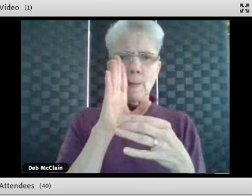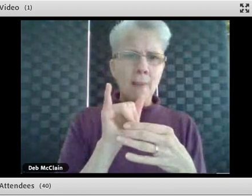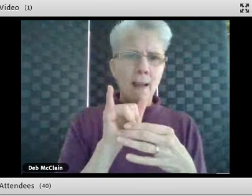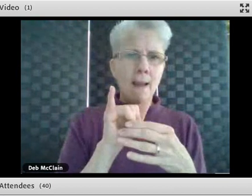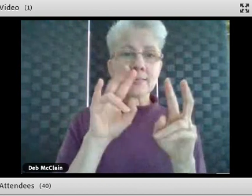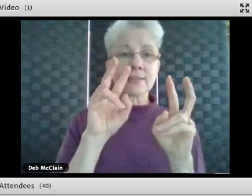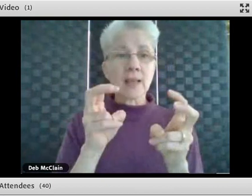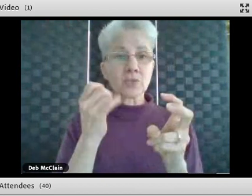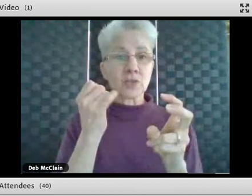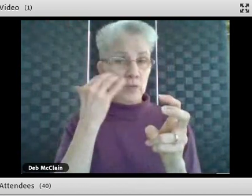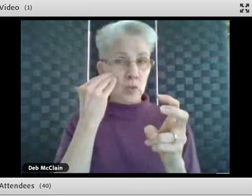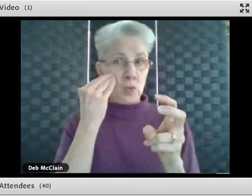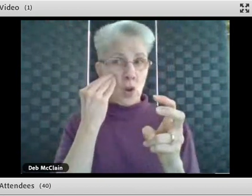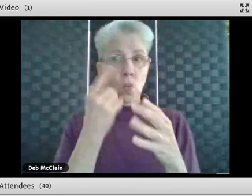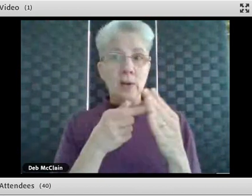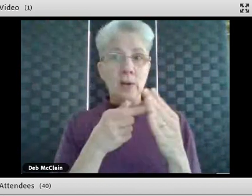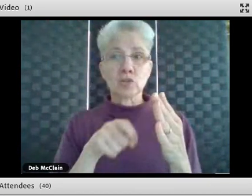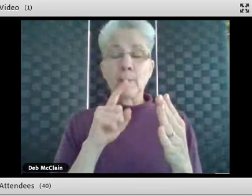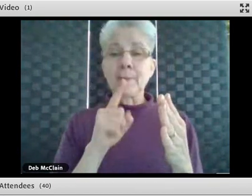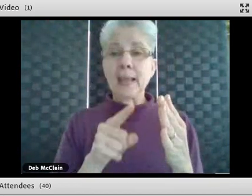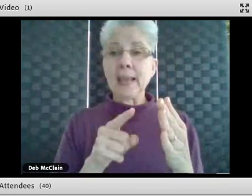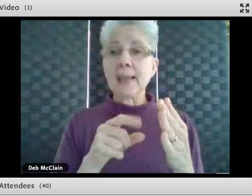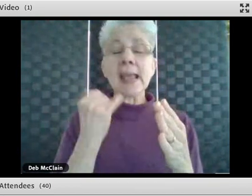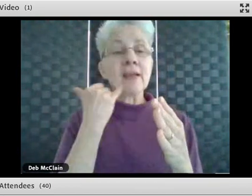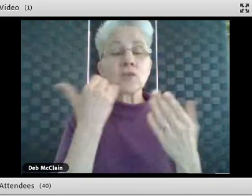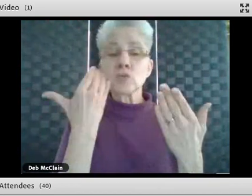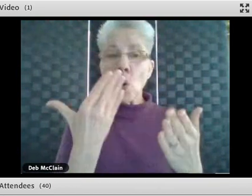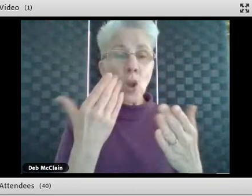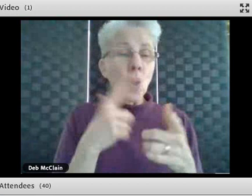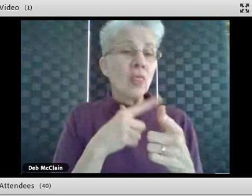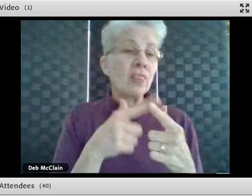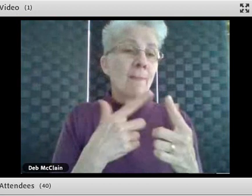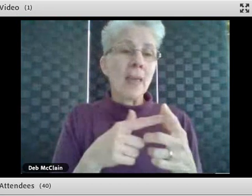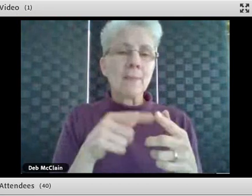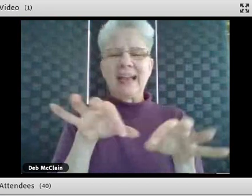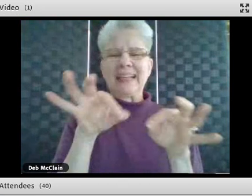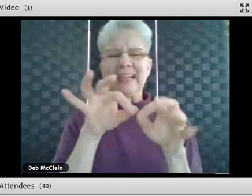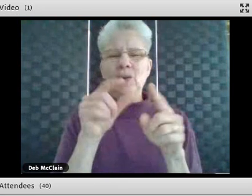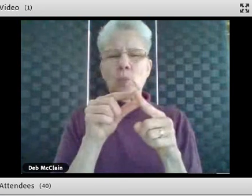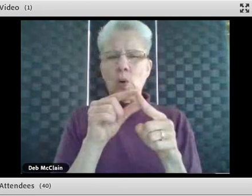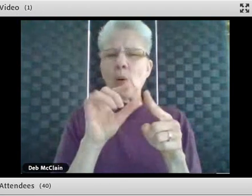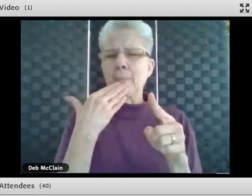if you know what it should be. If you don't, then maybe keyword might be best.